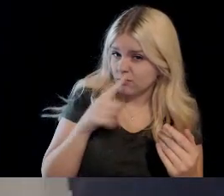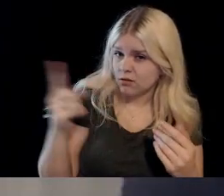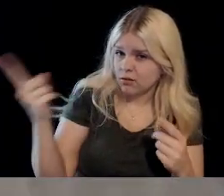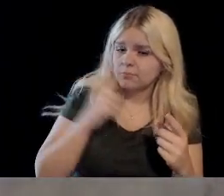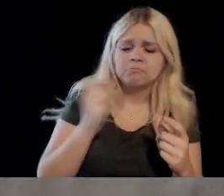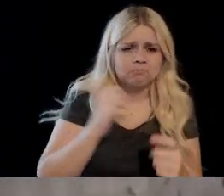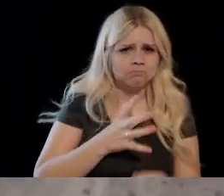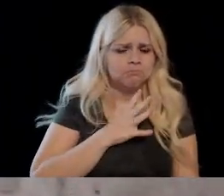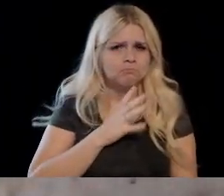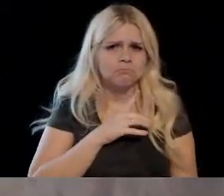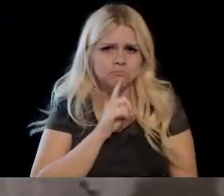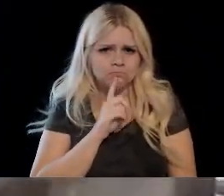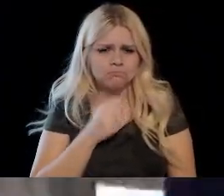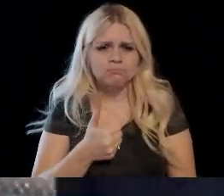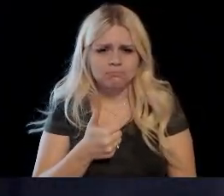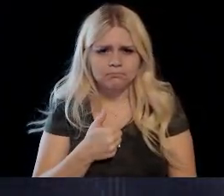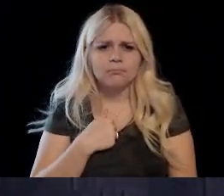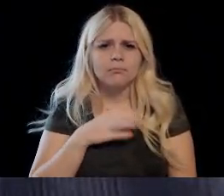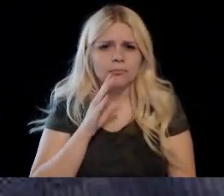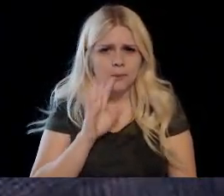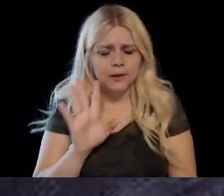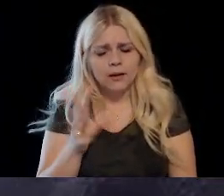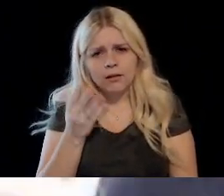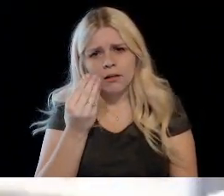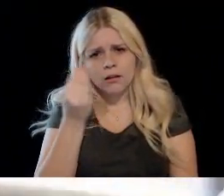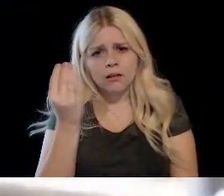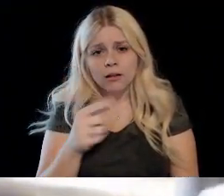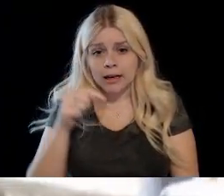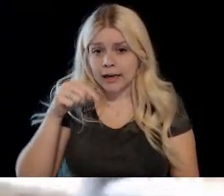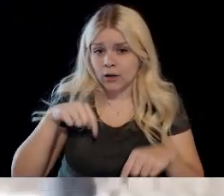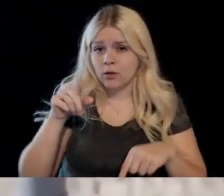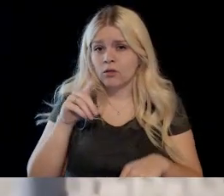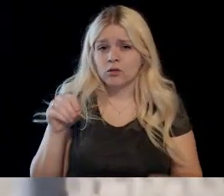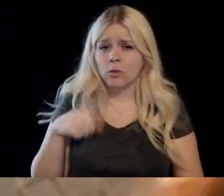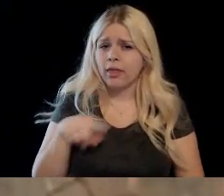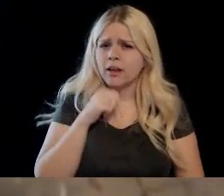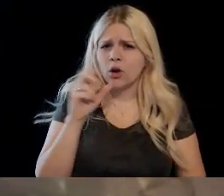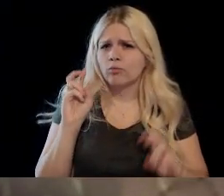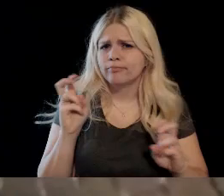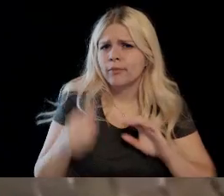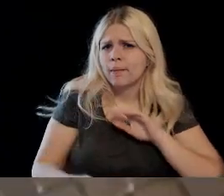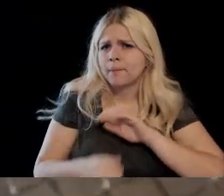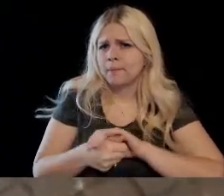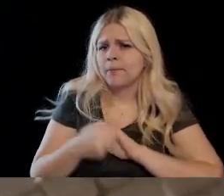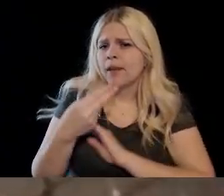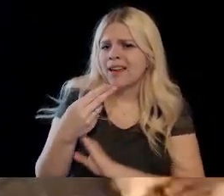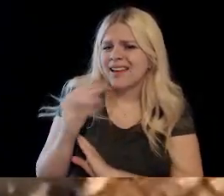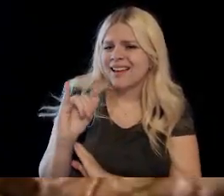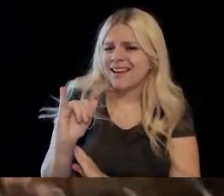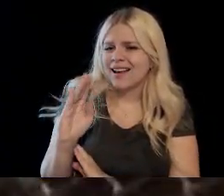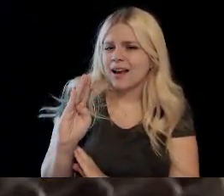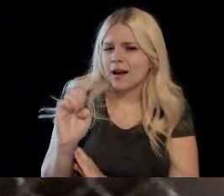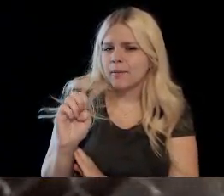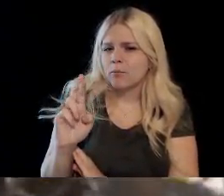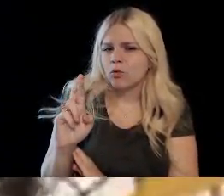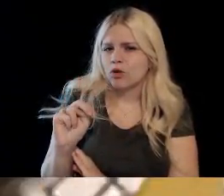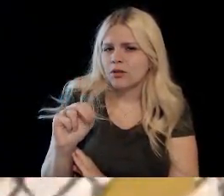Joanne: Yeah, you bet. Erica: I will say, here at the zoo they don't really hibernate. Come and get up by these